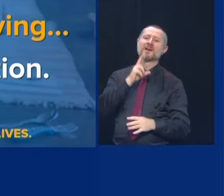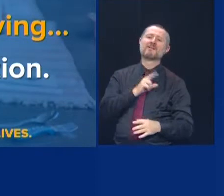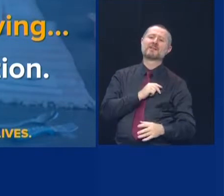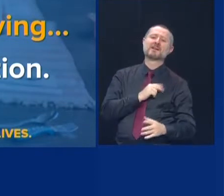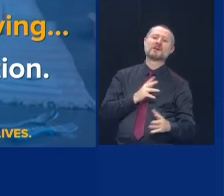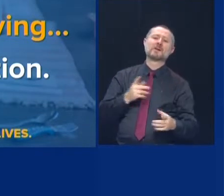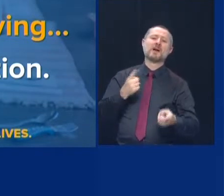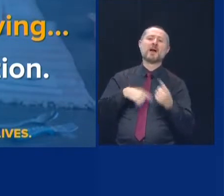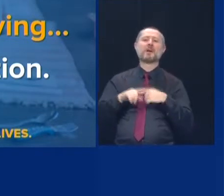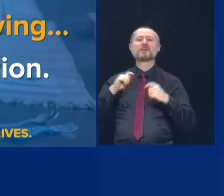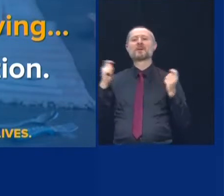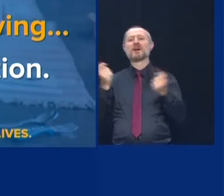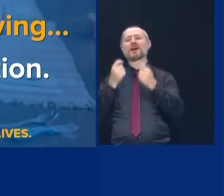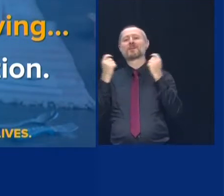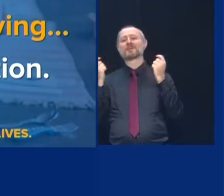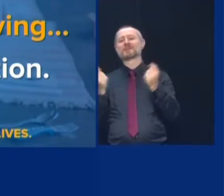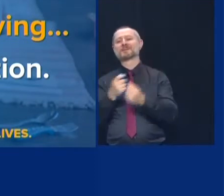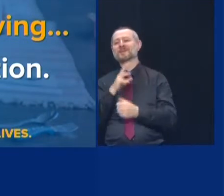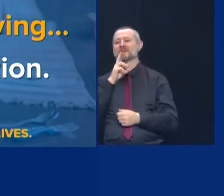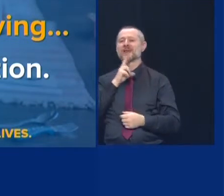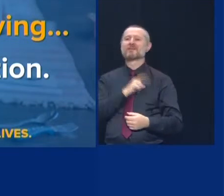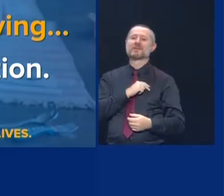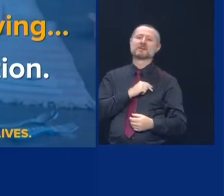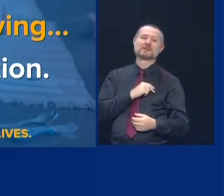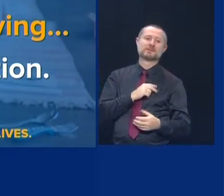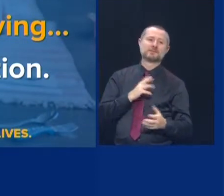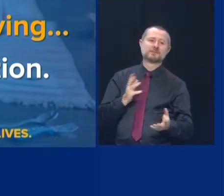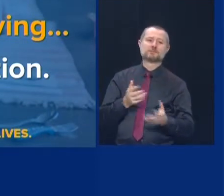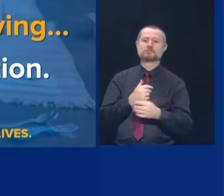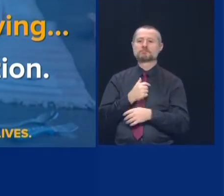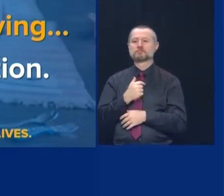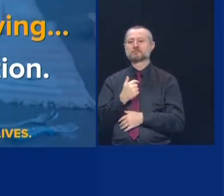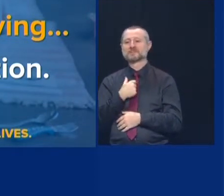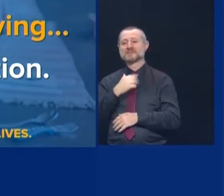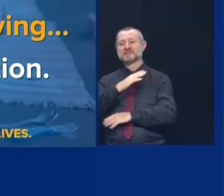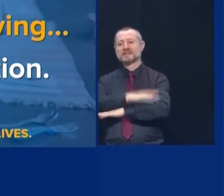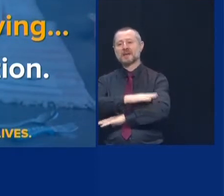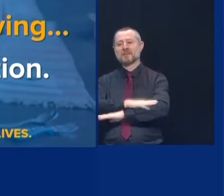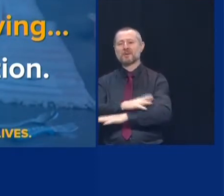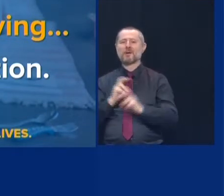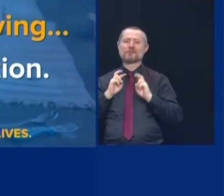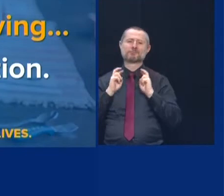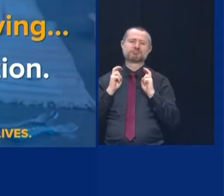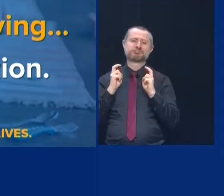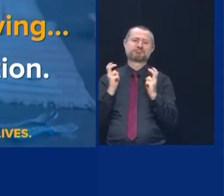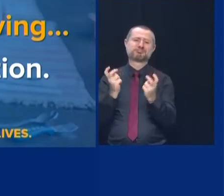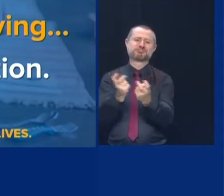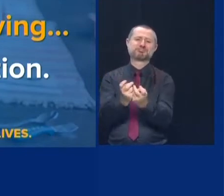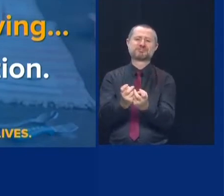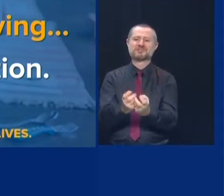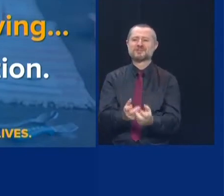I'M WATCHING TELEVISION. ALL THESE COMMERCIALS.